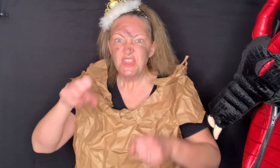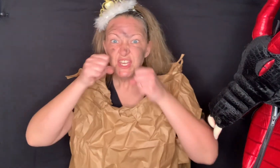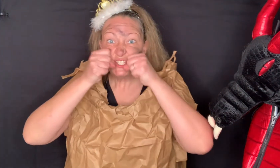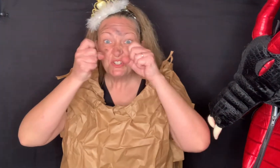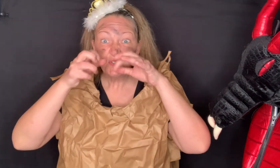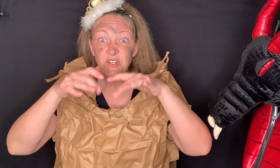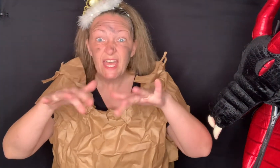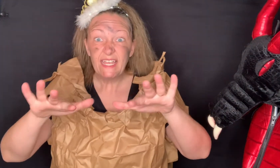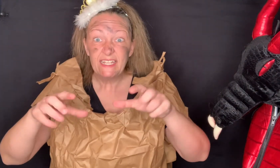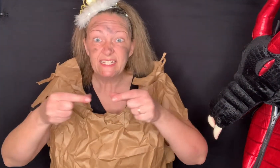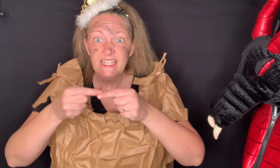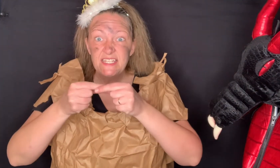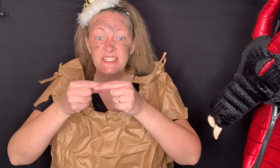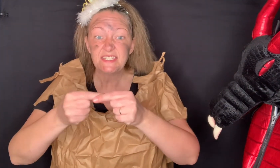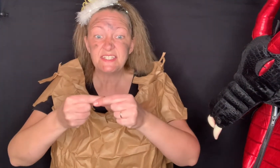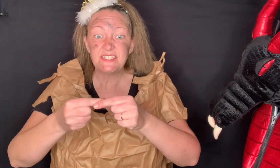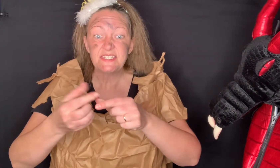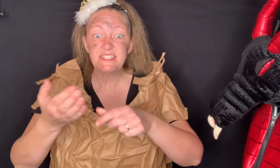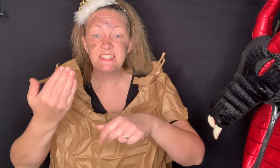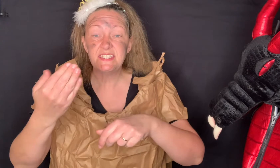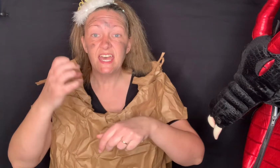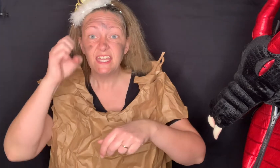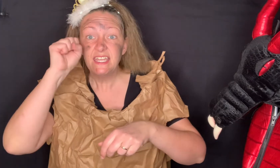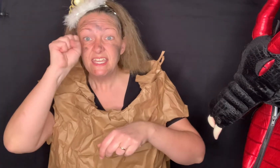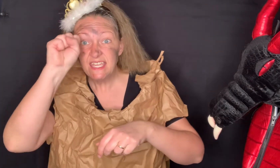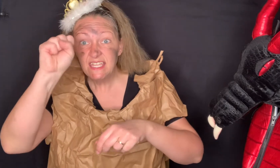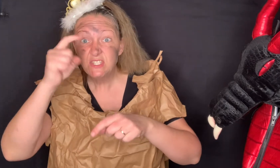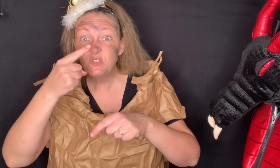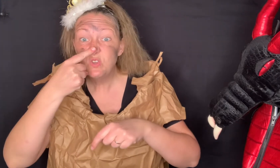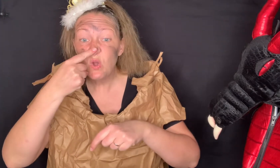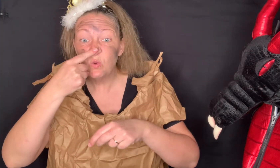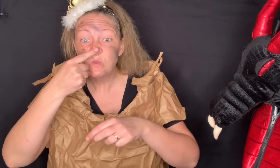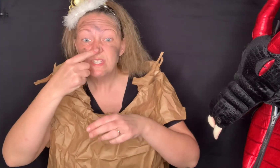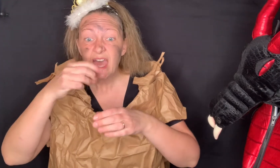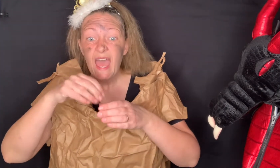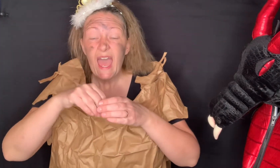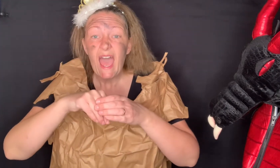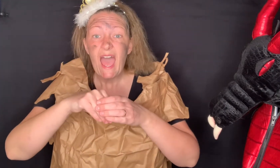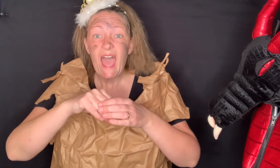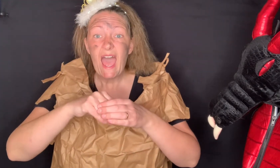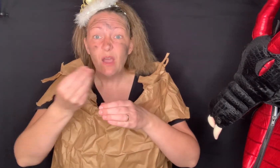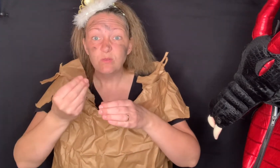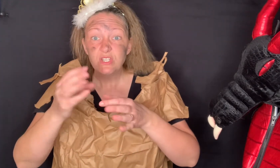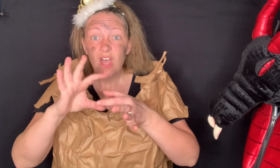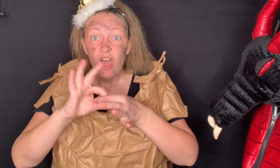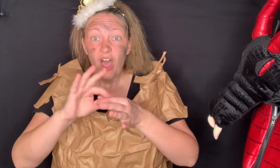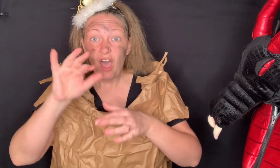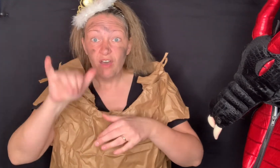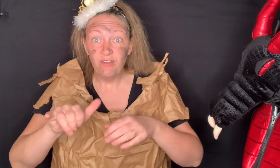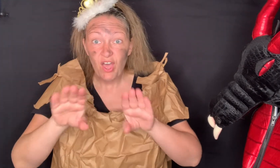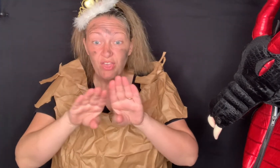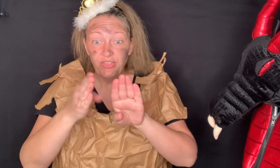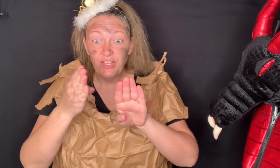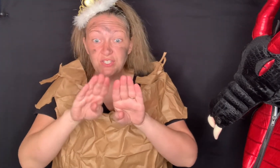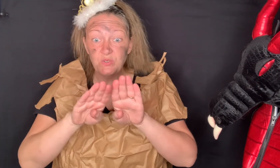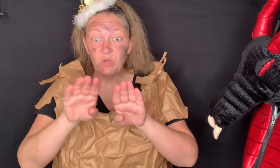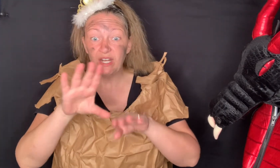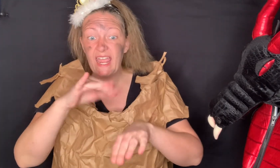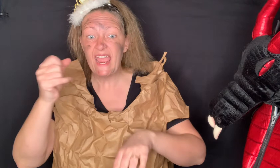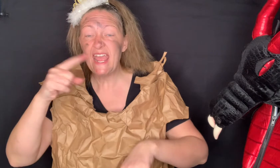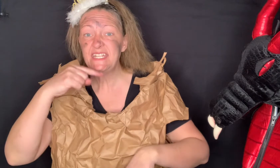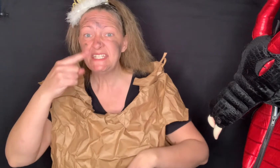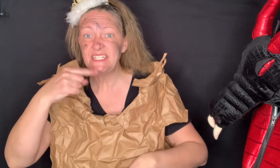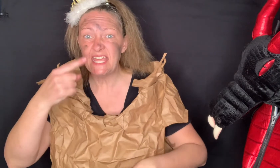The dragon stuck his nose out of the door and said,